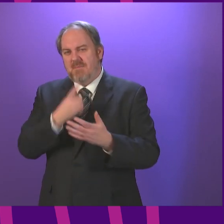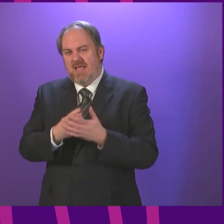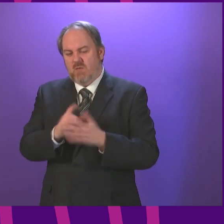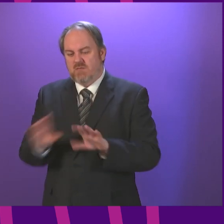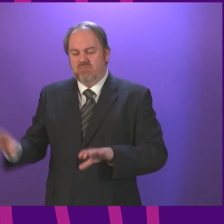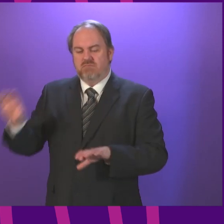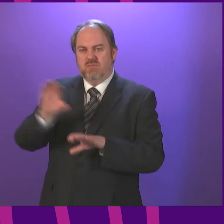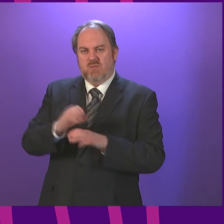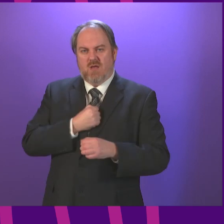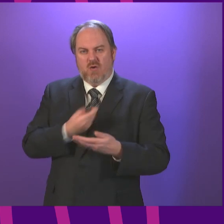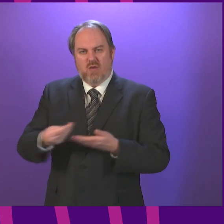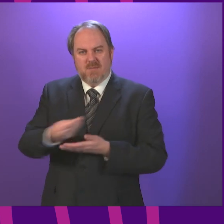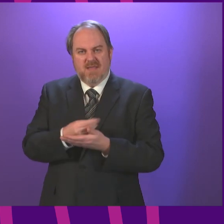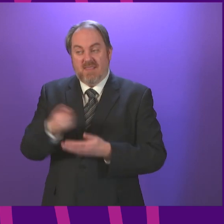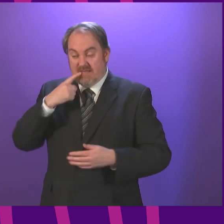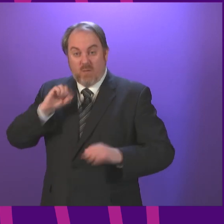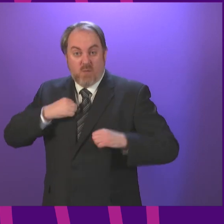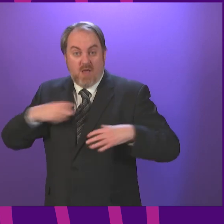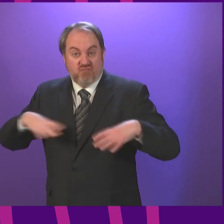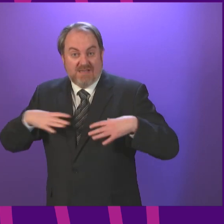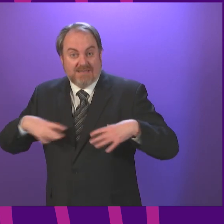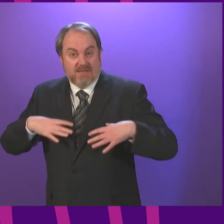ready”. Five years later, there is no wheel factory.